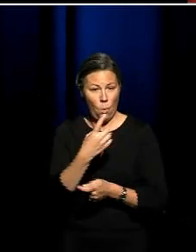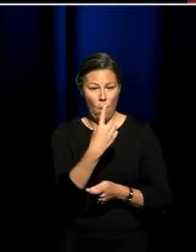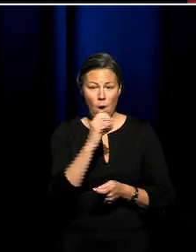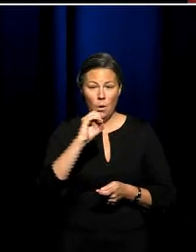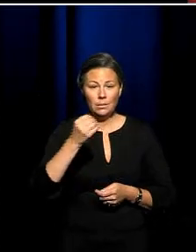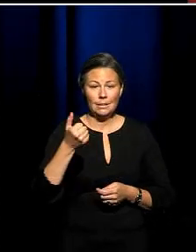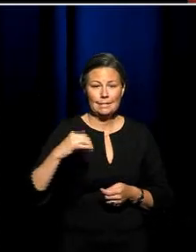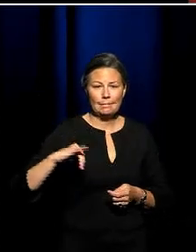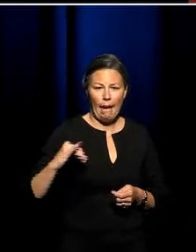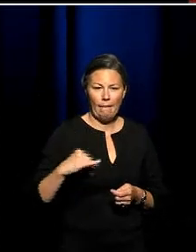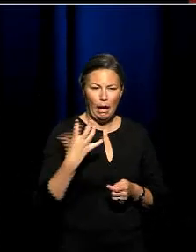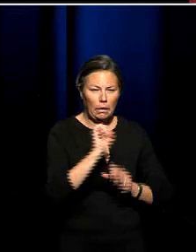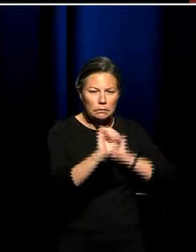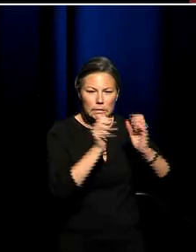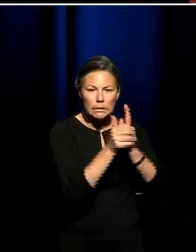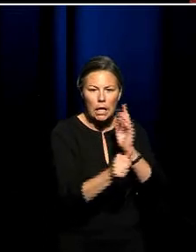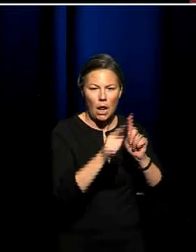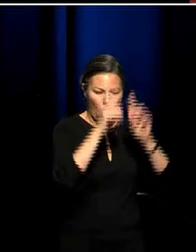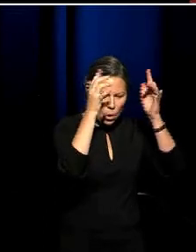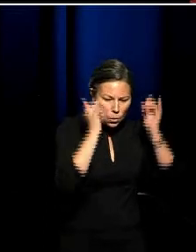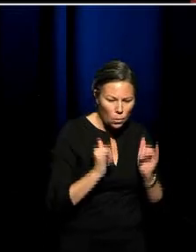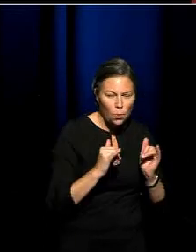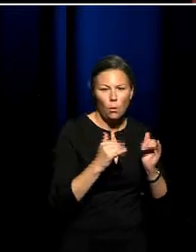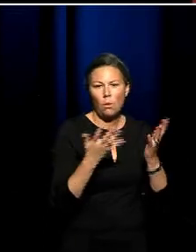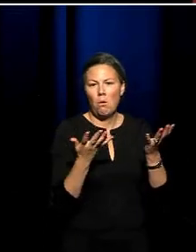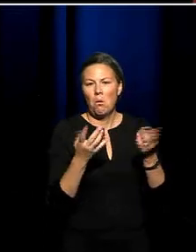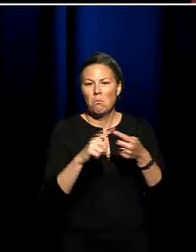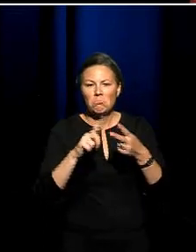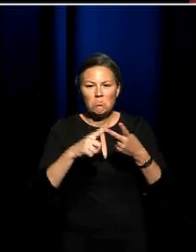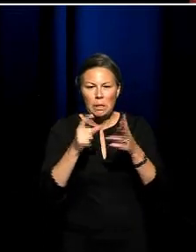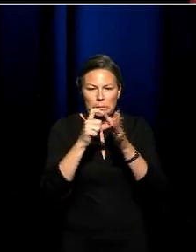policy and research, legal, data analysis, community engagement, social Work and